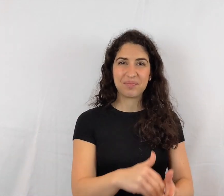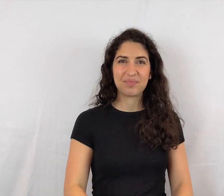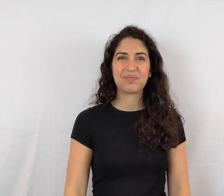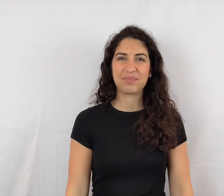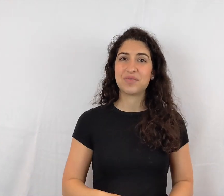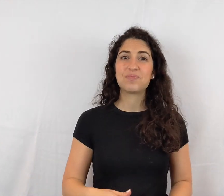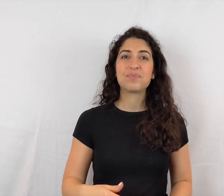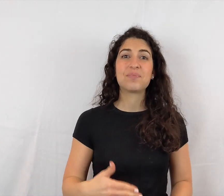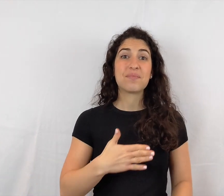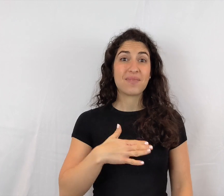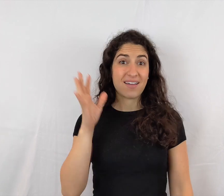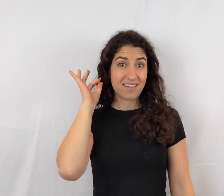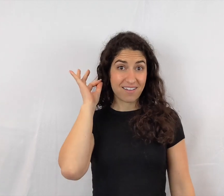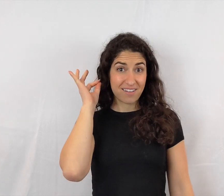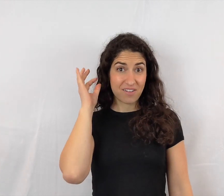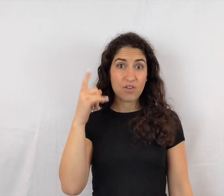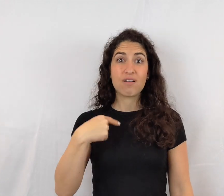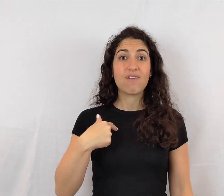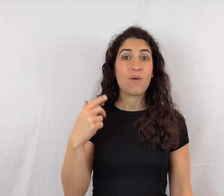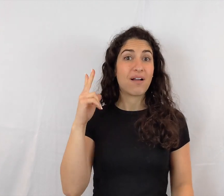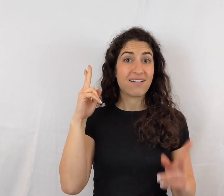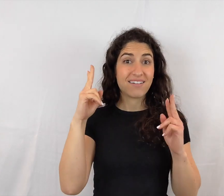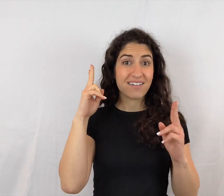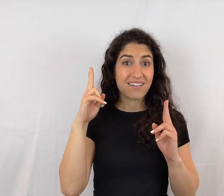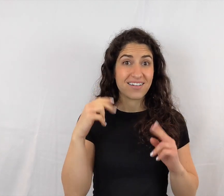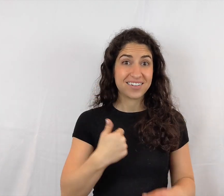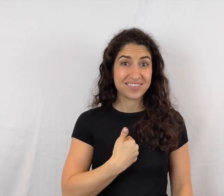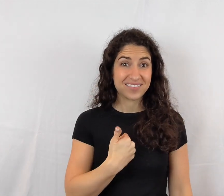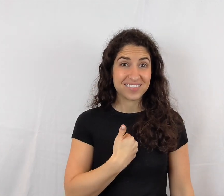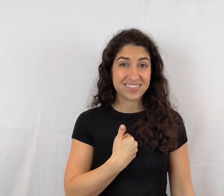Again: My hair, I cut myself.